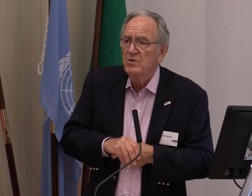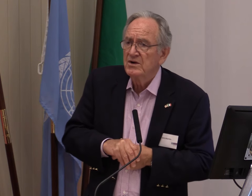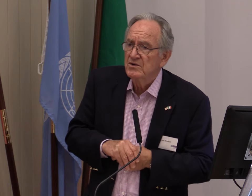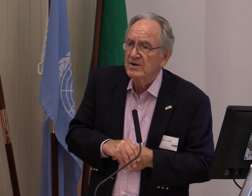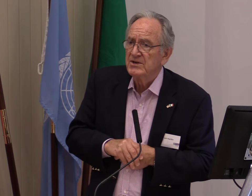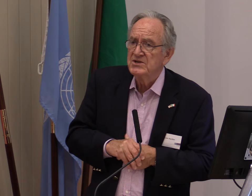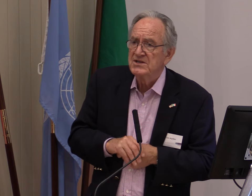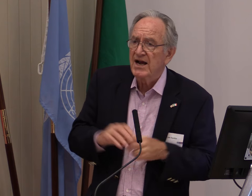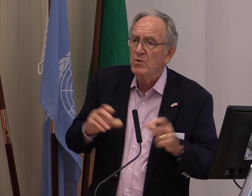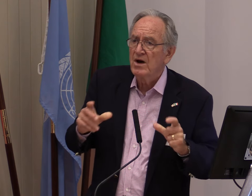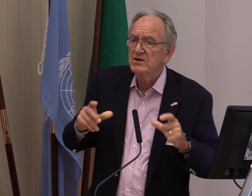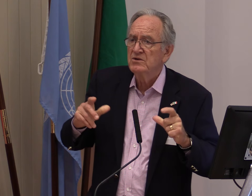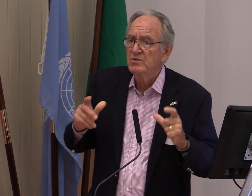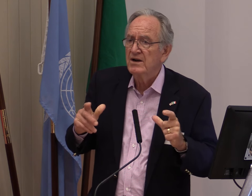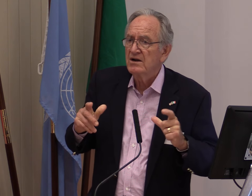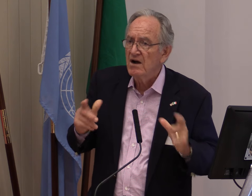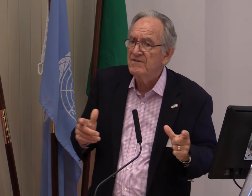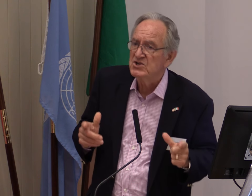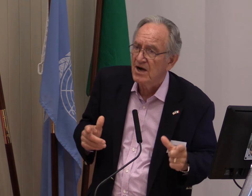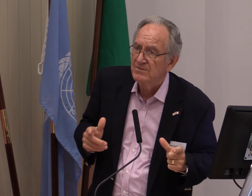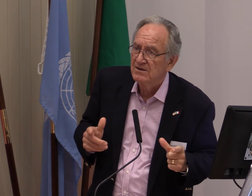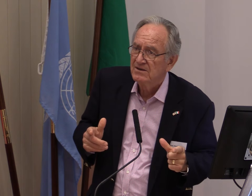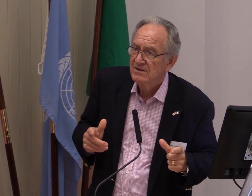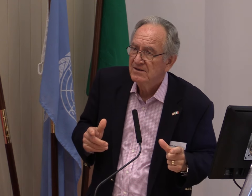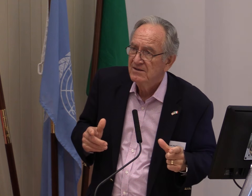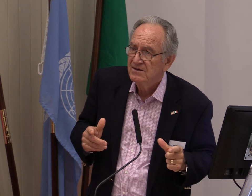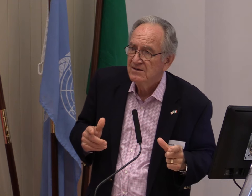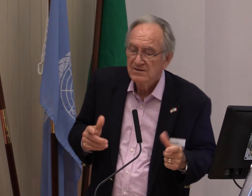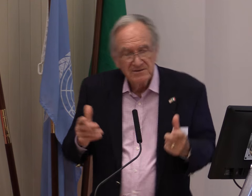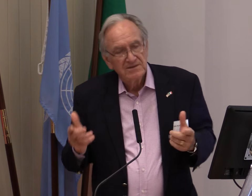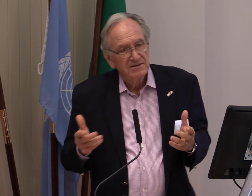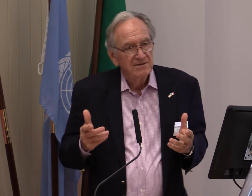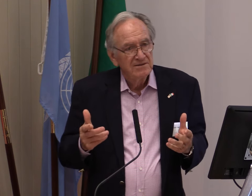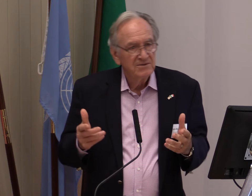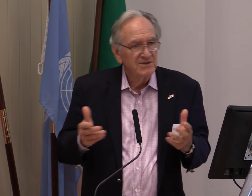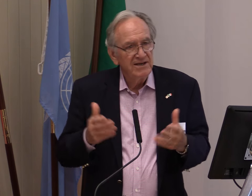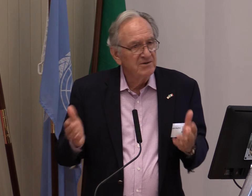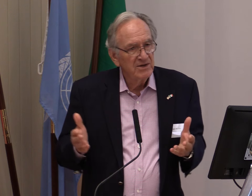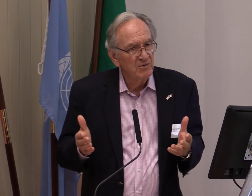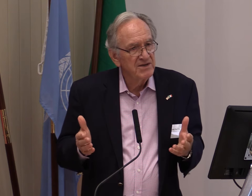you want to do Emily? She said I want to run a coffee shop. They didn't really know where